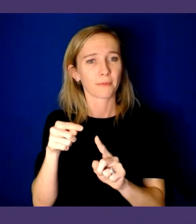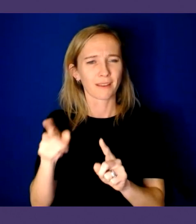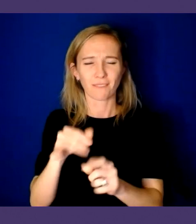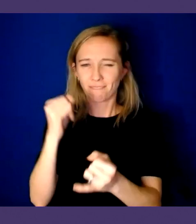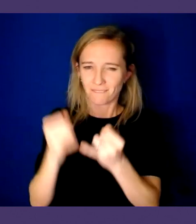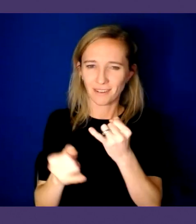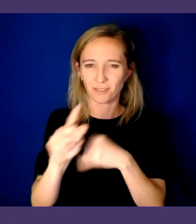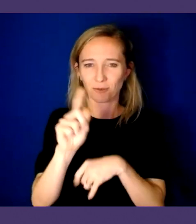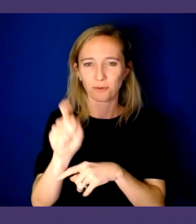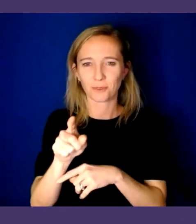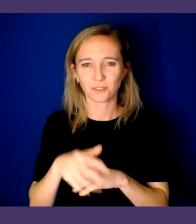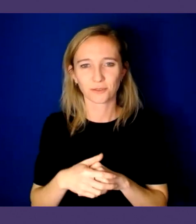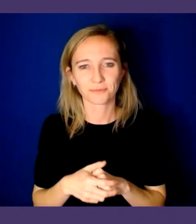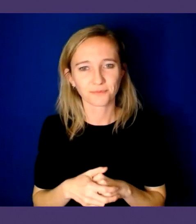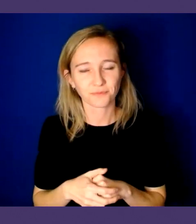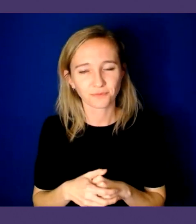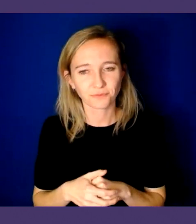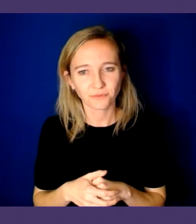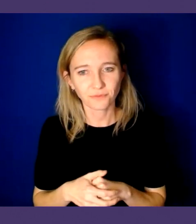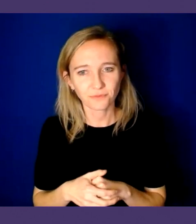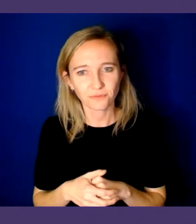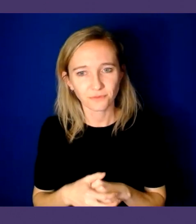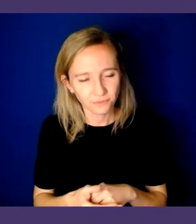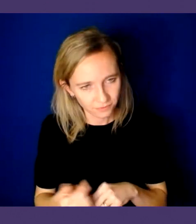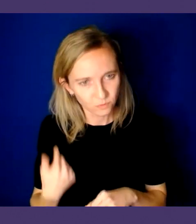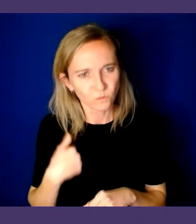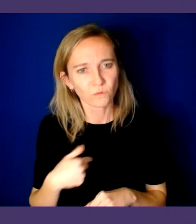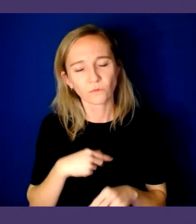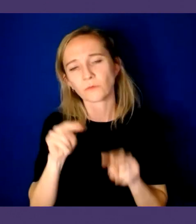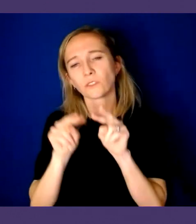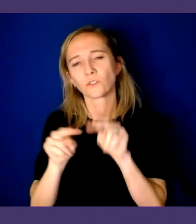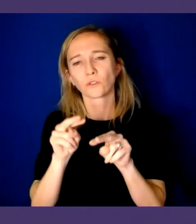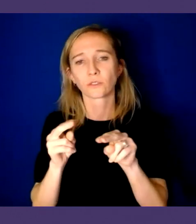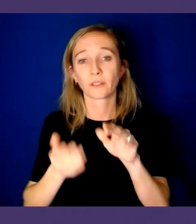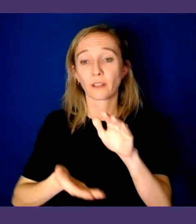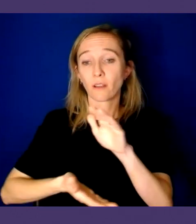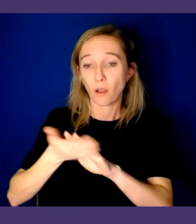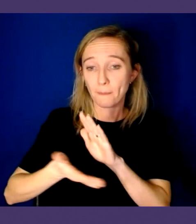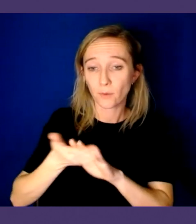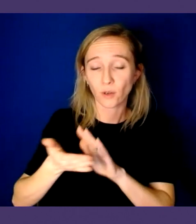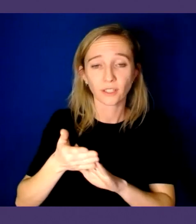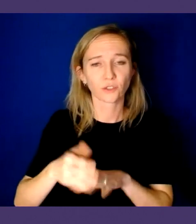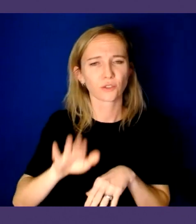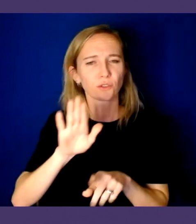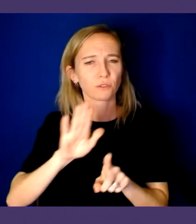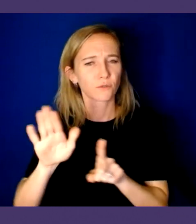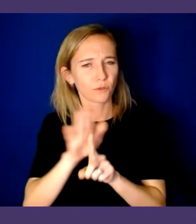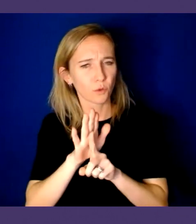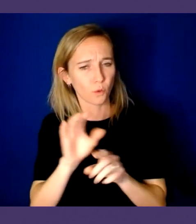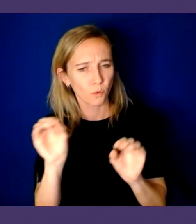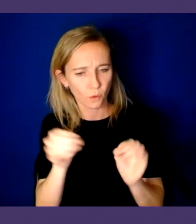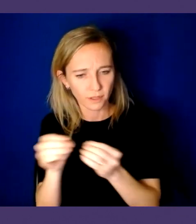We've explored the operations of your organizations and the value they bring to individuals and partners.